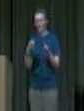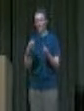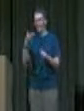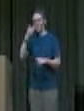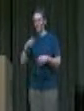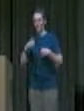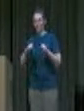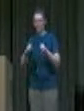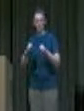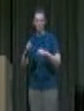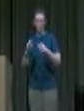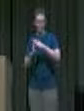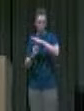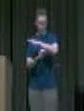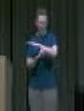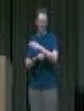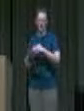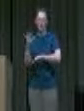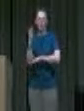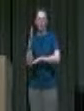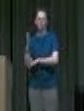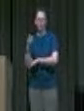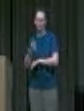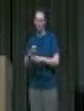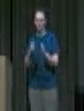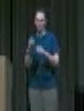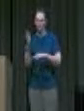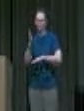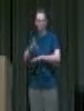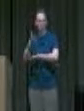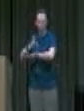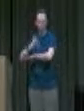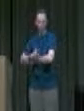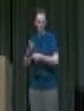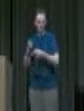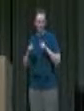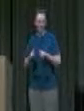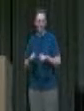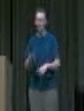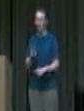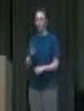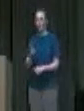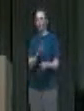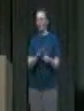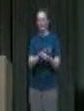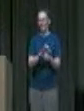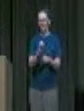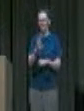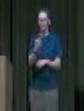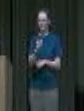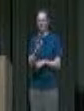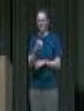Tree clearing uh is taking place uh just to the west of the outfall from Front Street bridge and